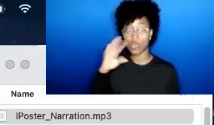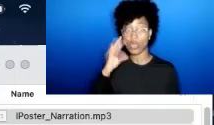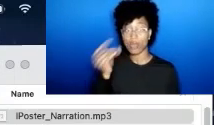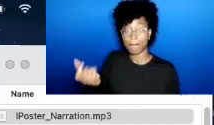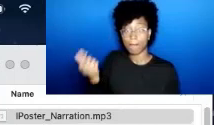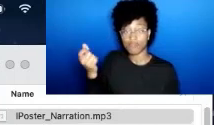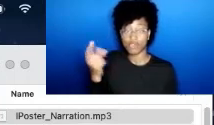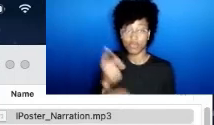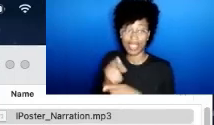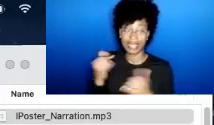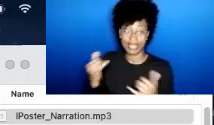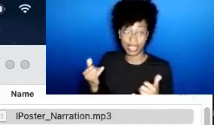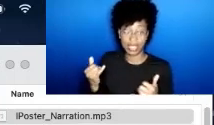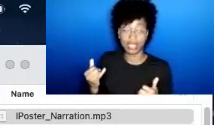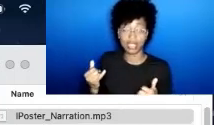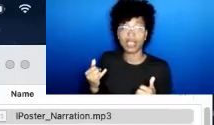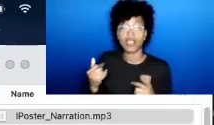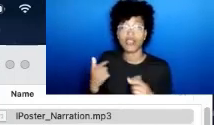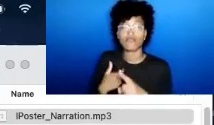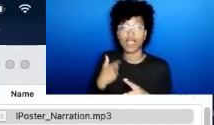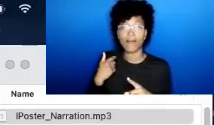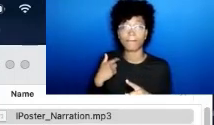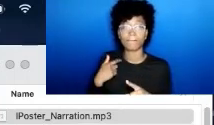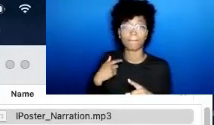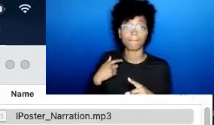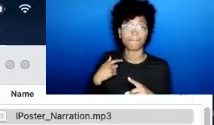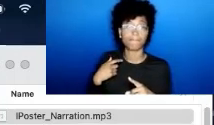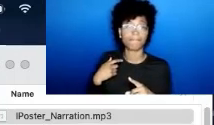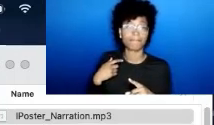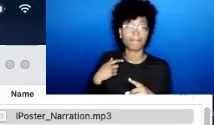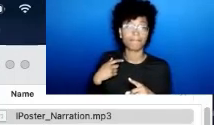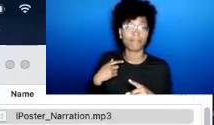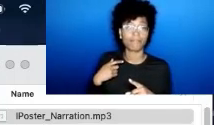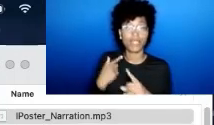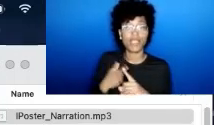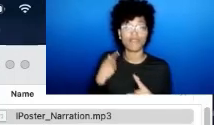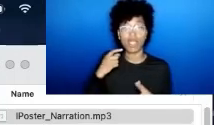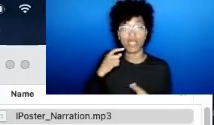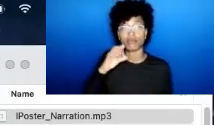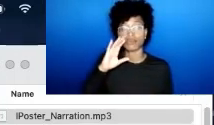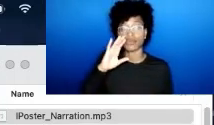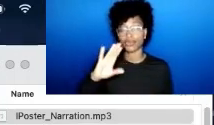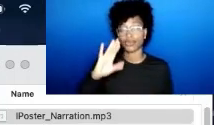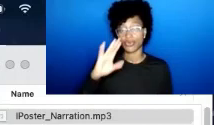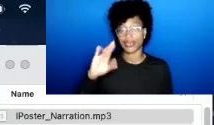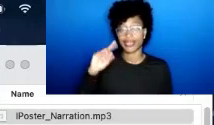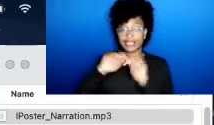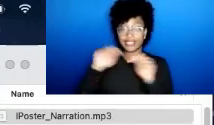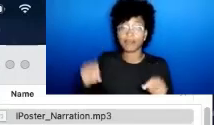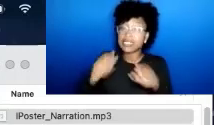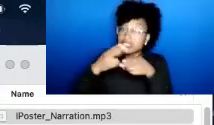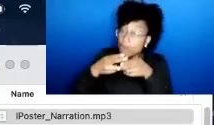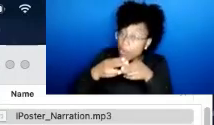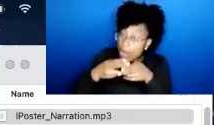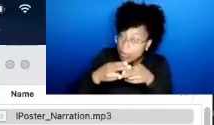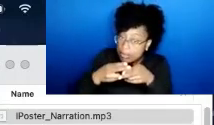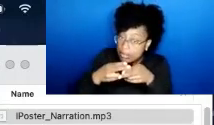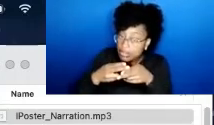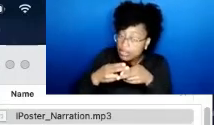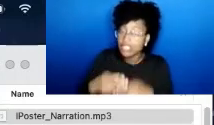07:15:59 from the template temporarily. 07:16:10 As it turns out, there is a bug in